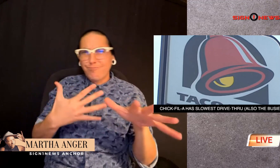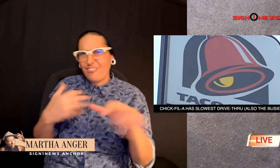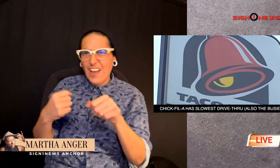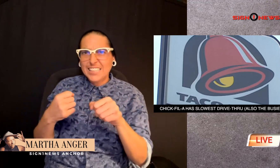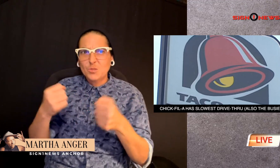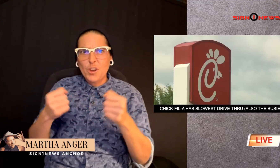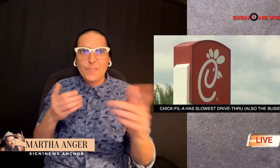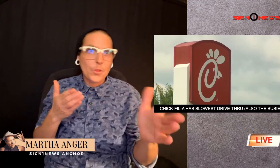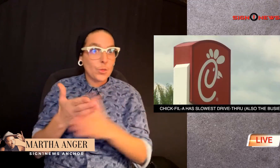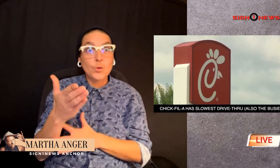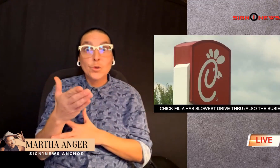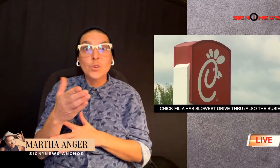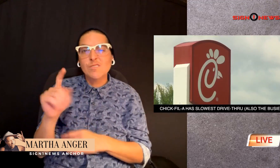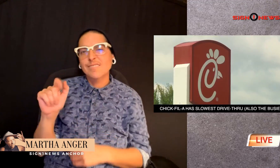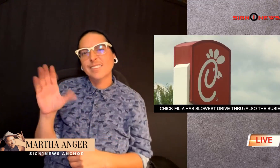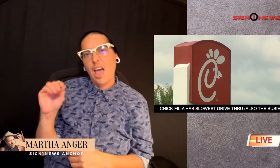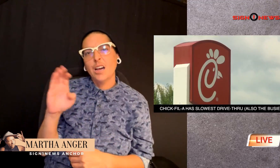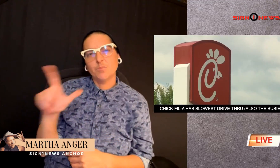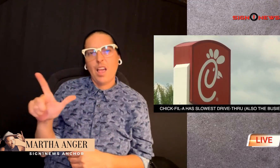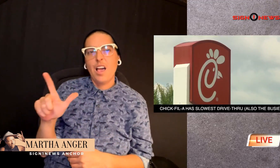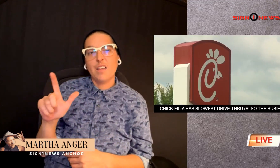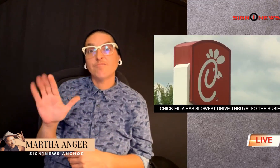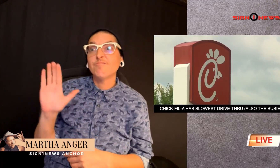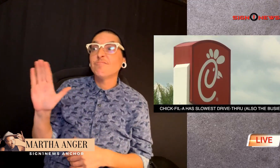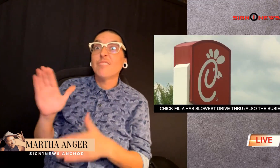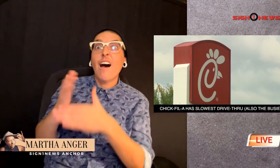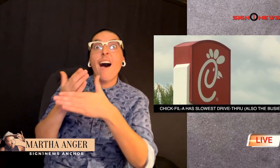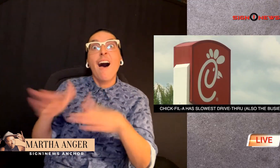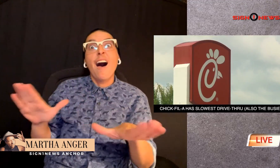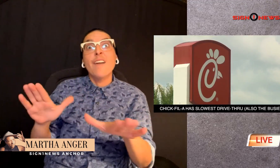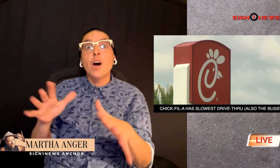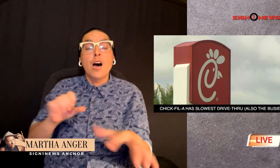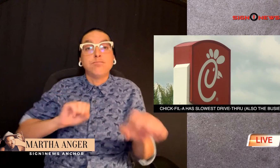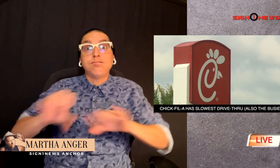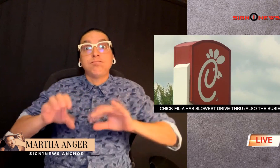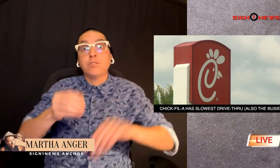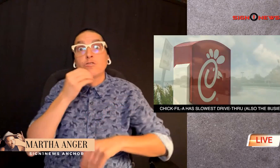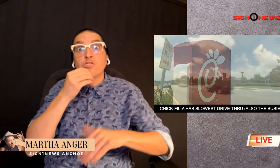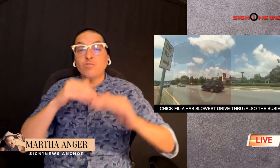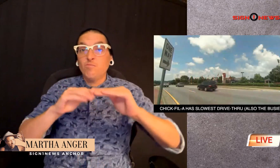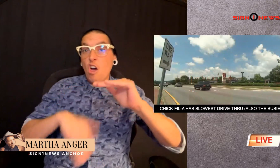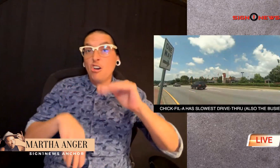But customers also gave the chain High marks in terms of the accuracy of orders field.